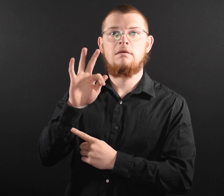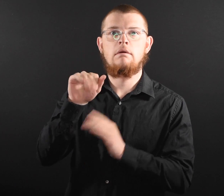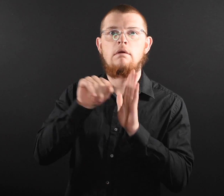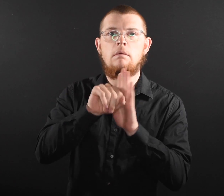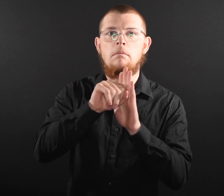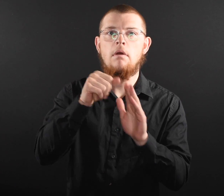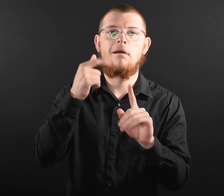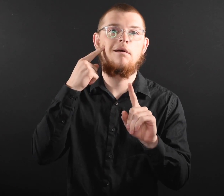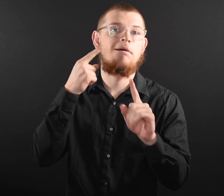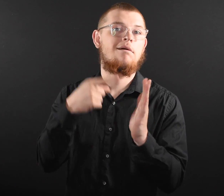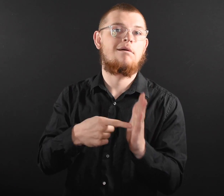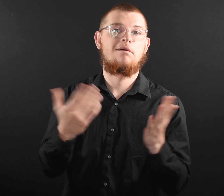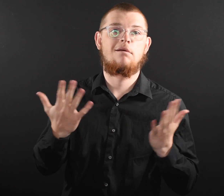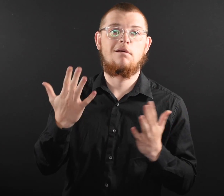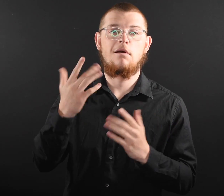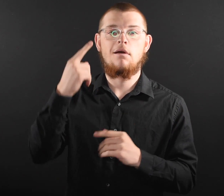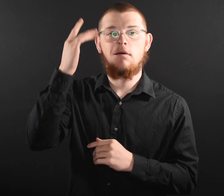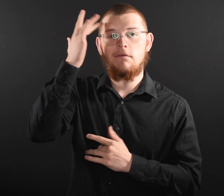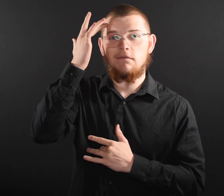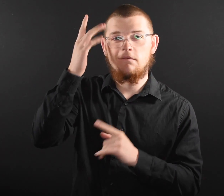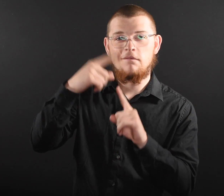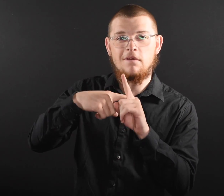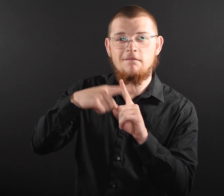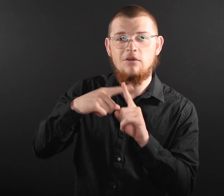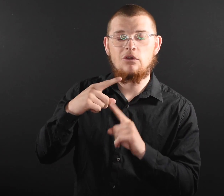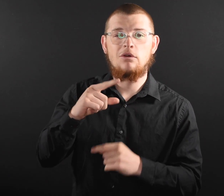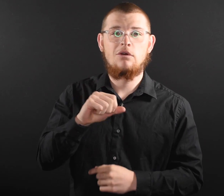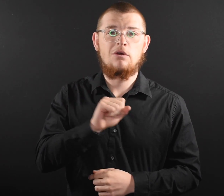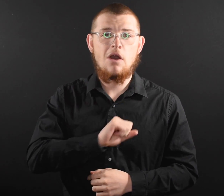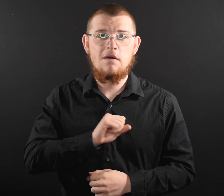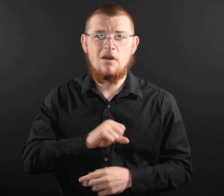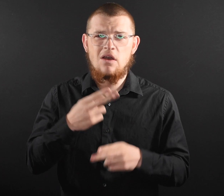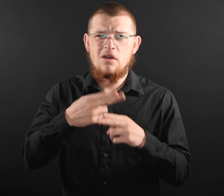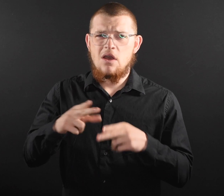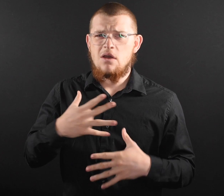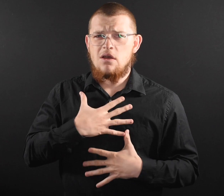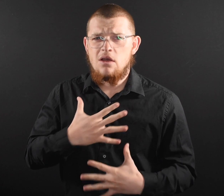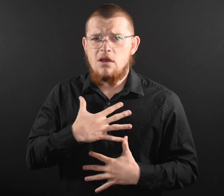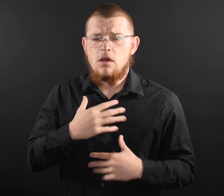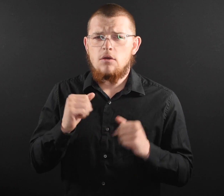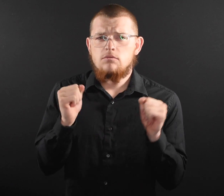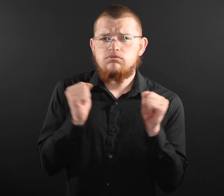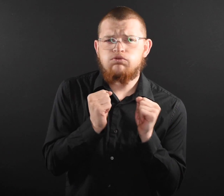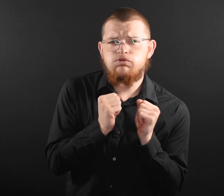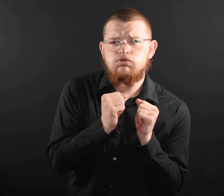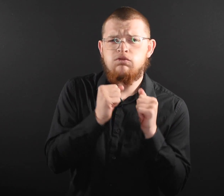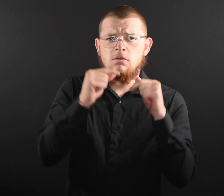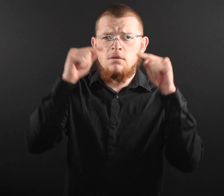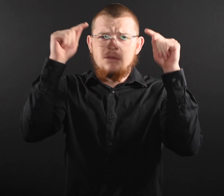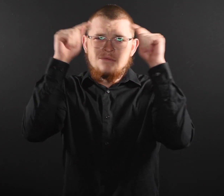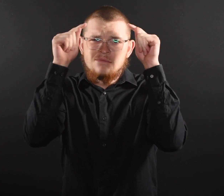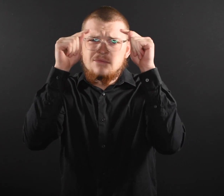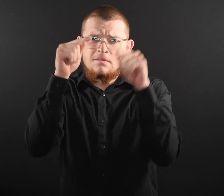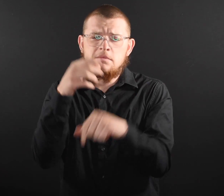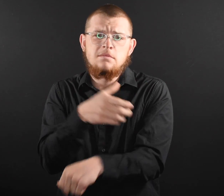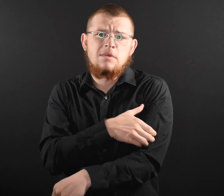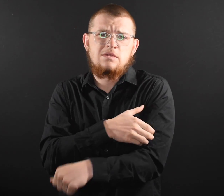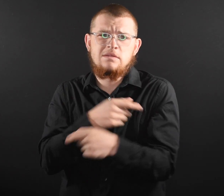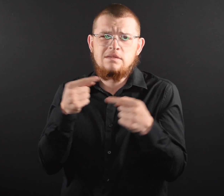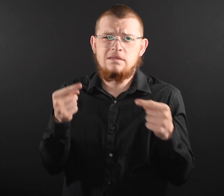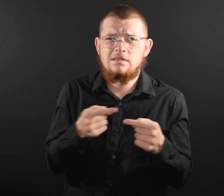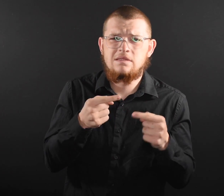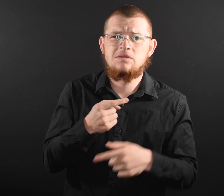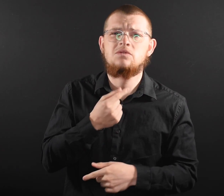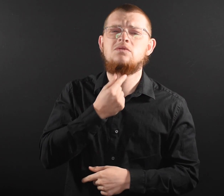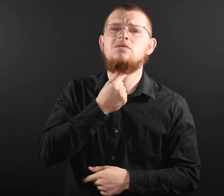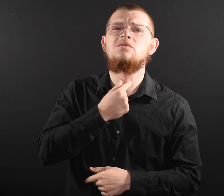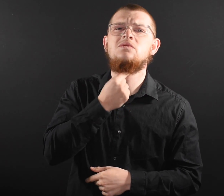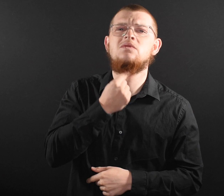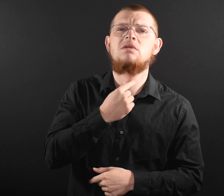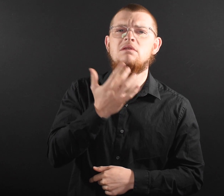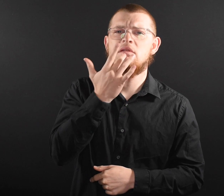including fever, cough, shortness of breath, chills, headache, muscle pain, sore throat,